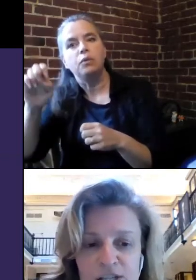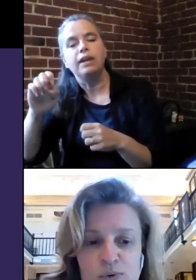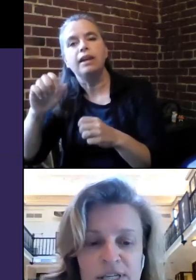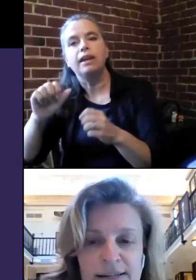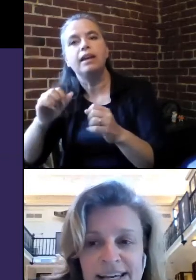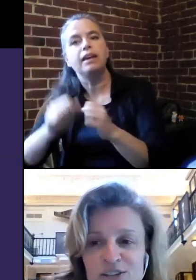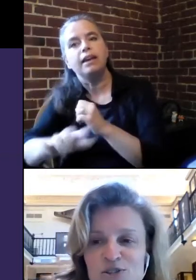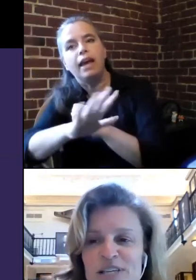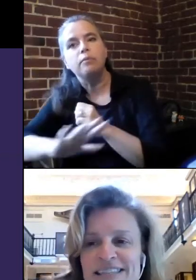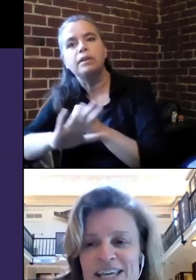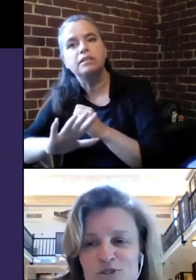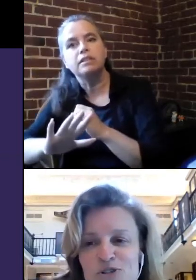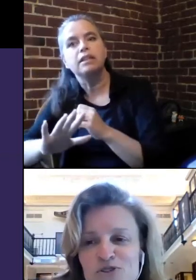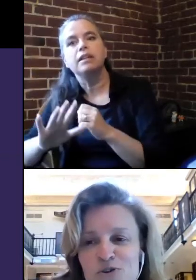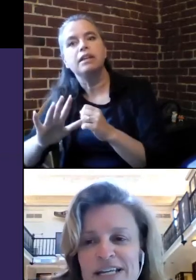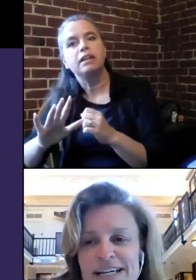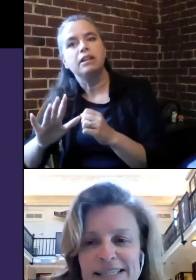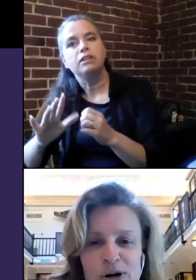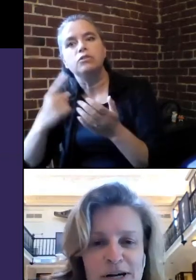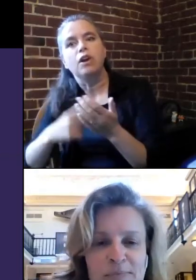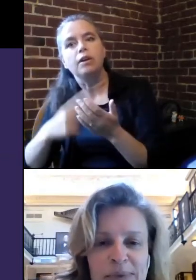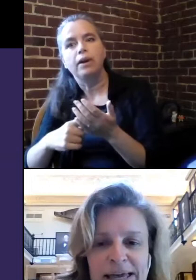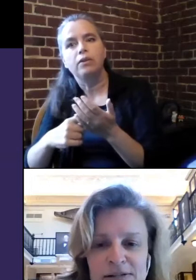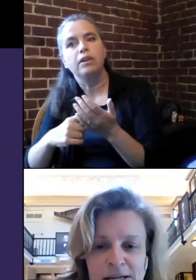Susan, thank you so much for joining us! Welcome, and please take the floor.